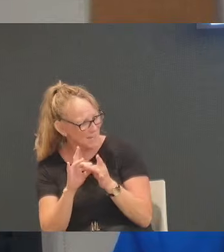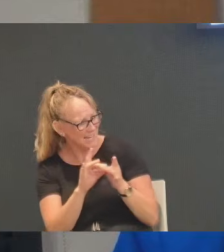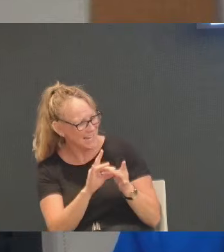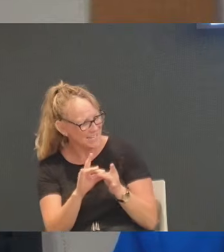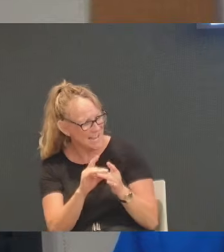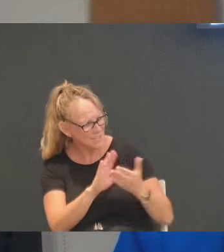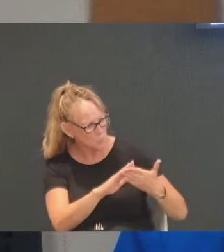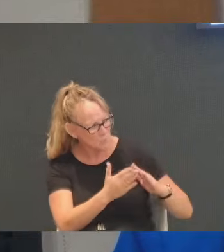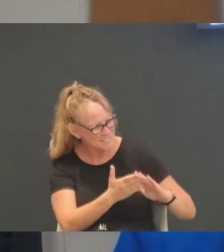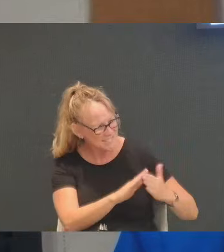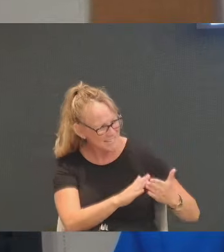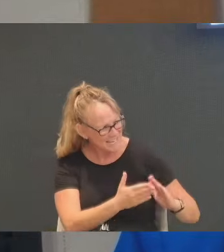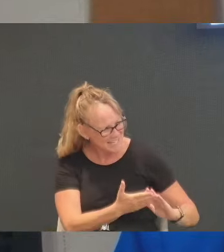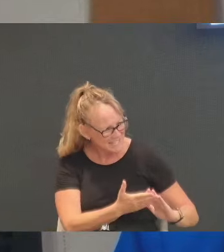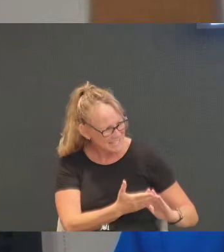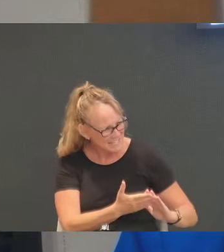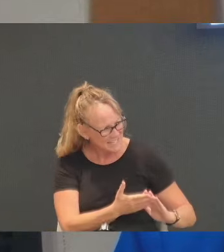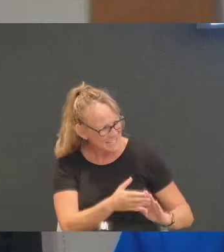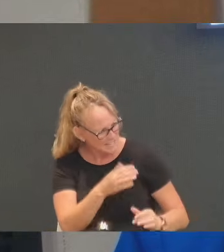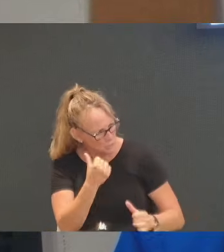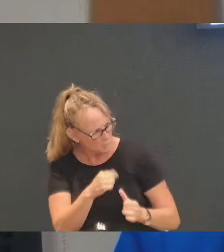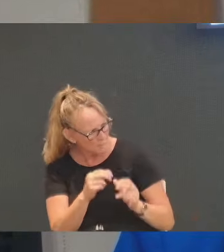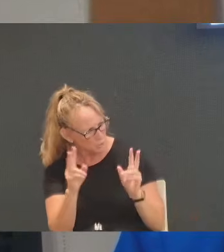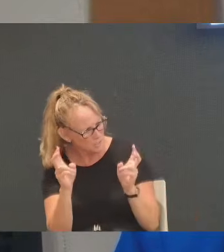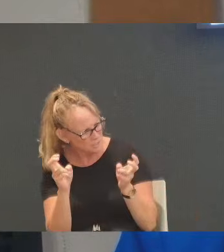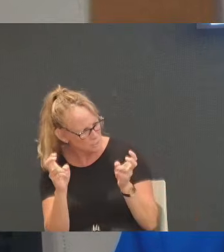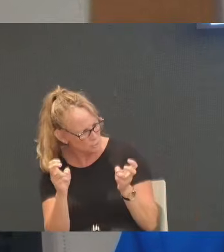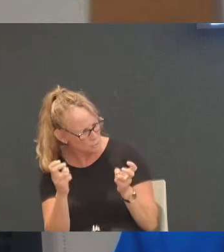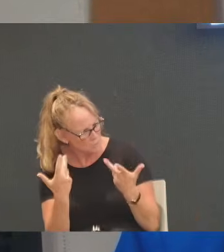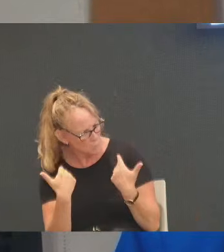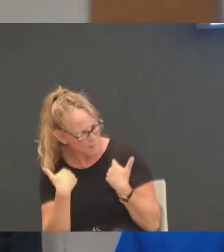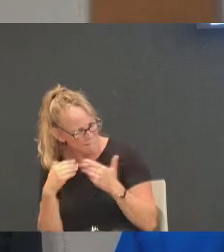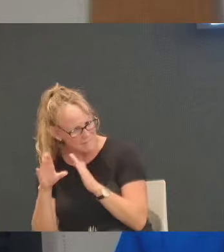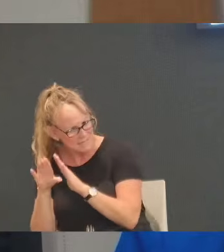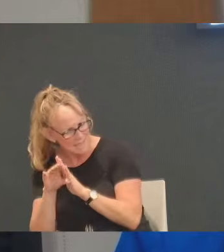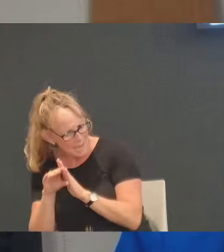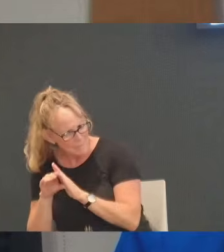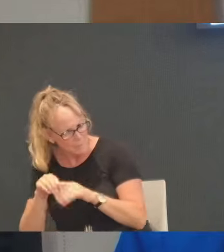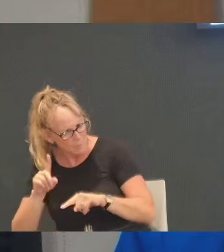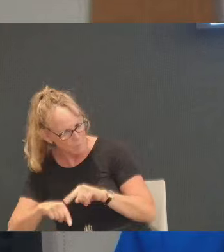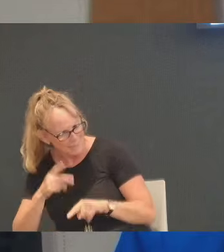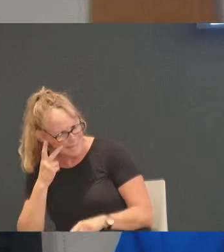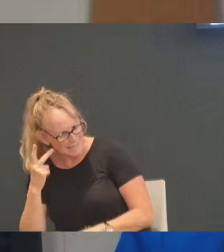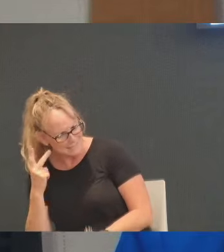had some issues where we had cameras but they said we can't see what's on the cameras because we're